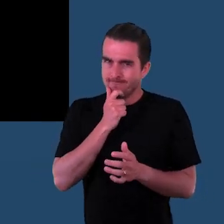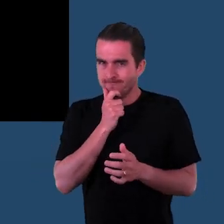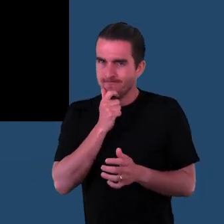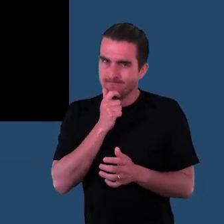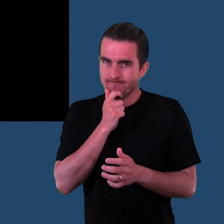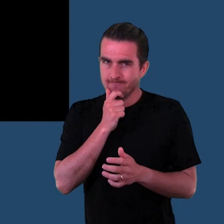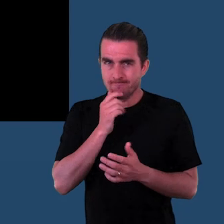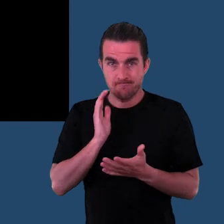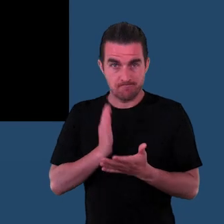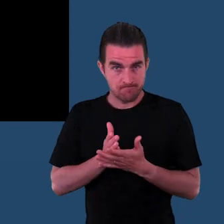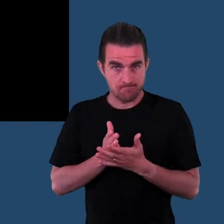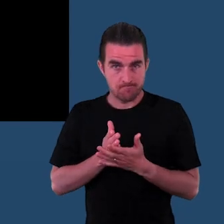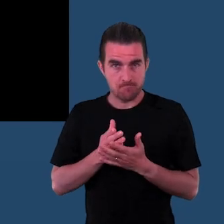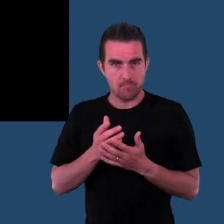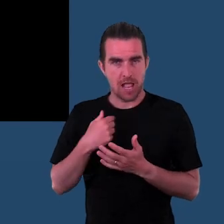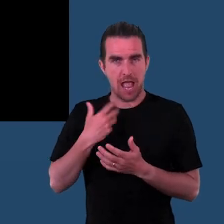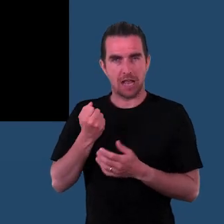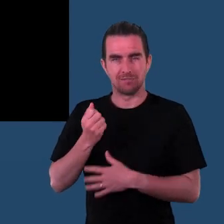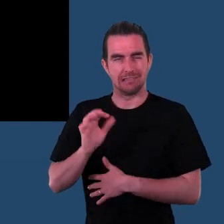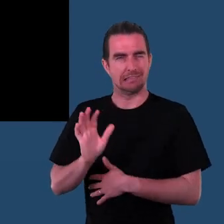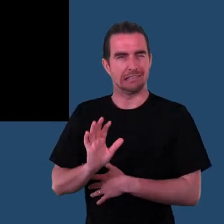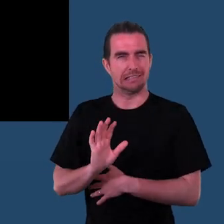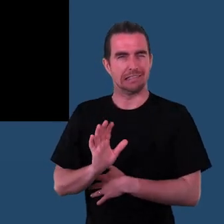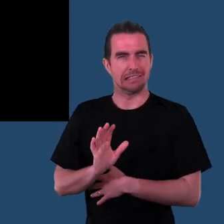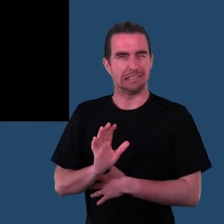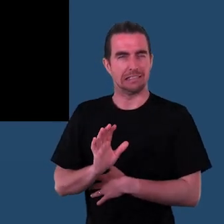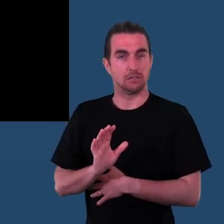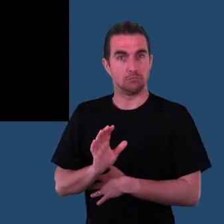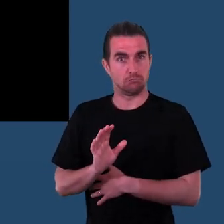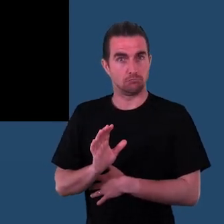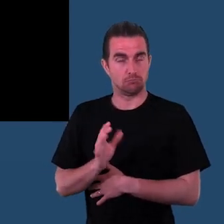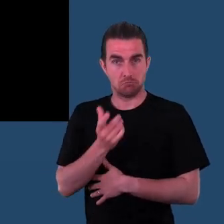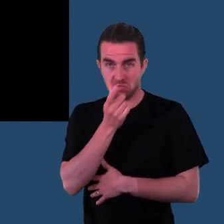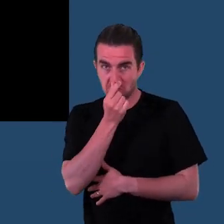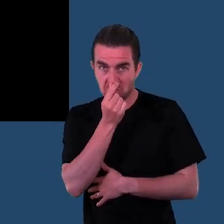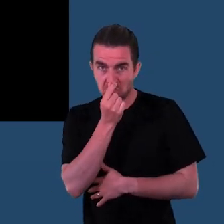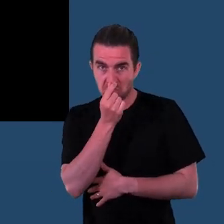'cause there's certain things about this that make me go, "No, no. "No, no, no, that's not a dinosaur!"